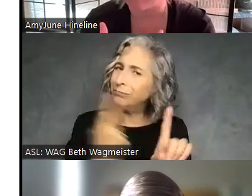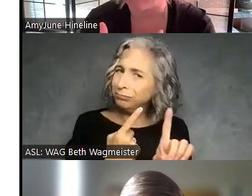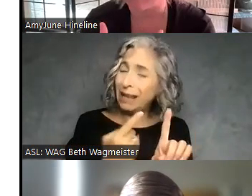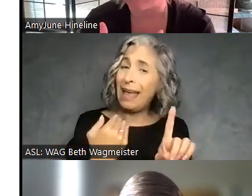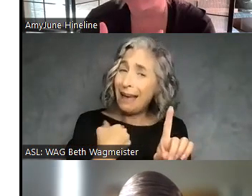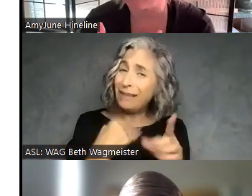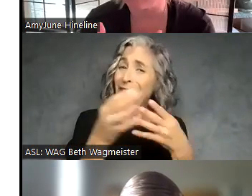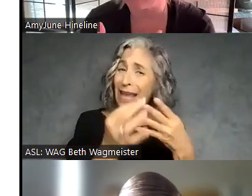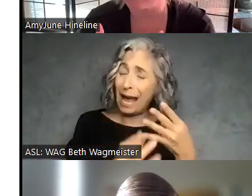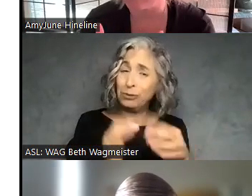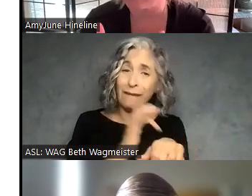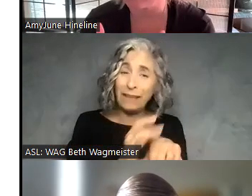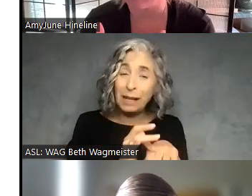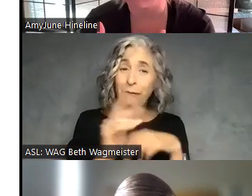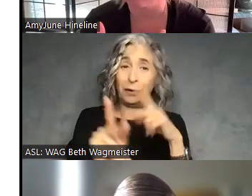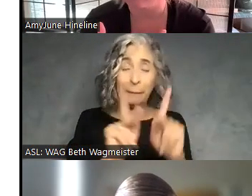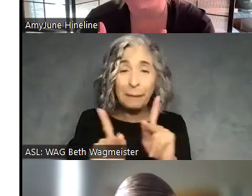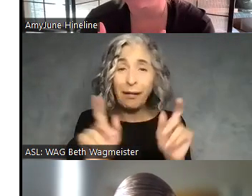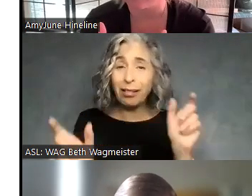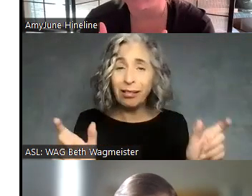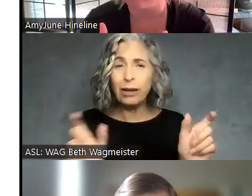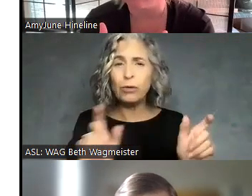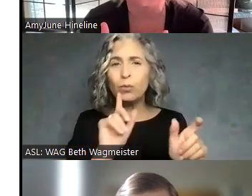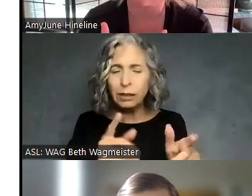Admittedly, I don't have that answer.